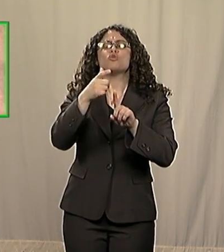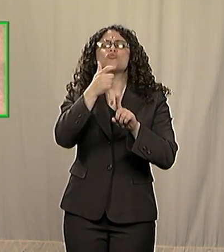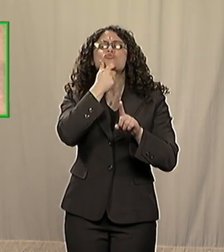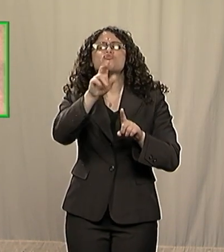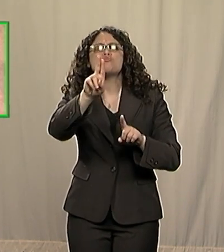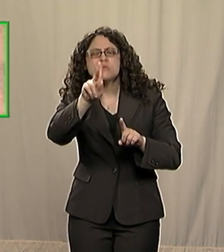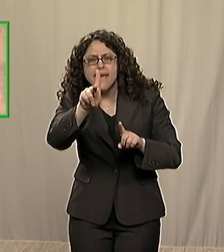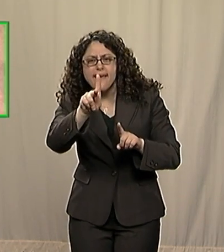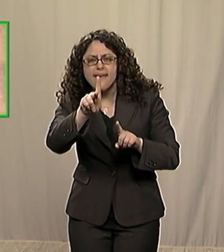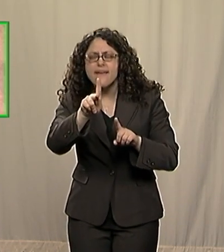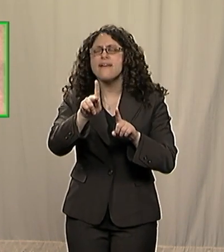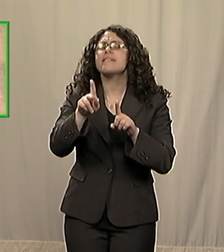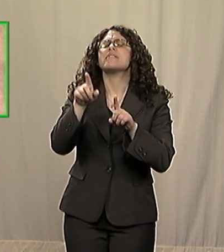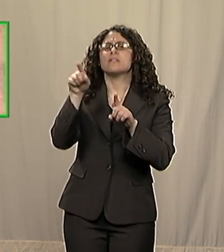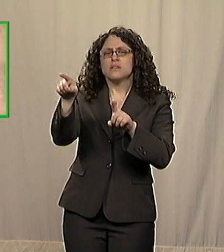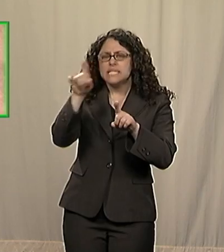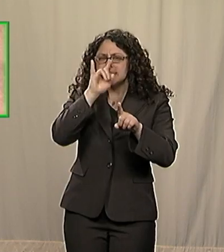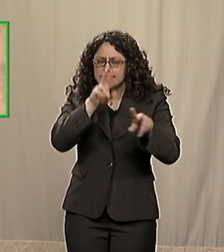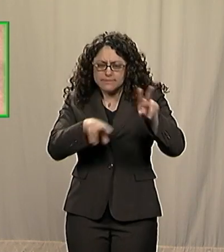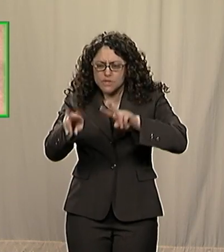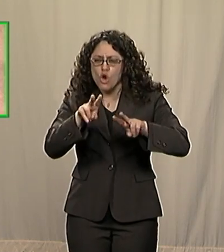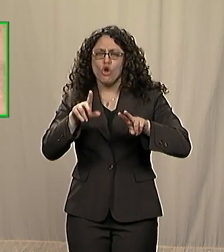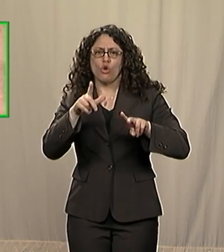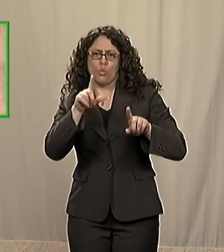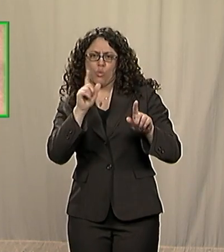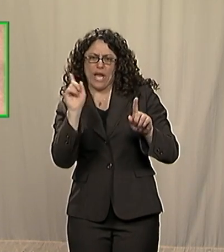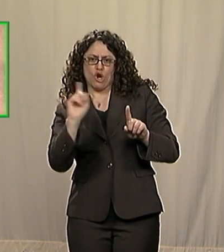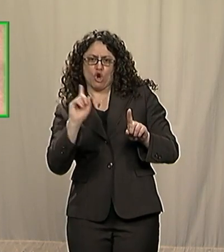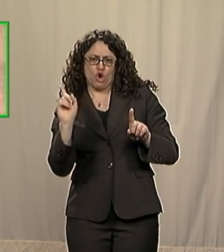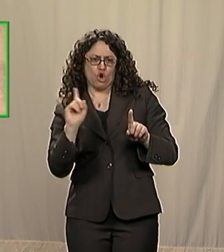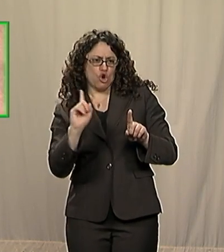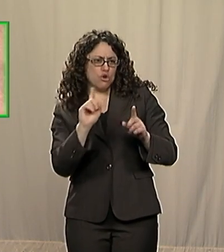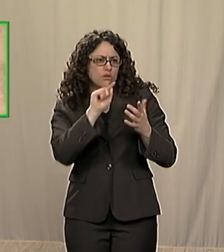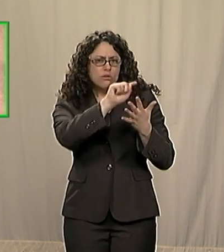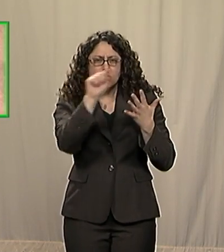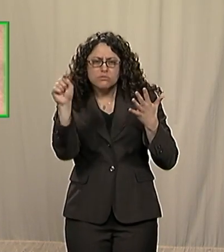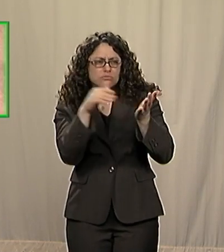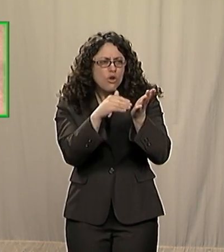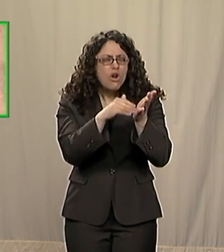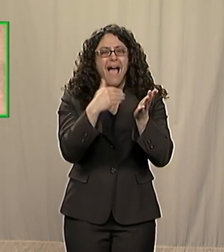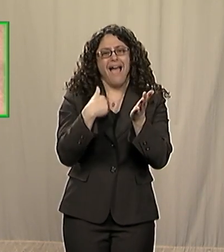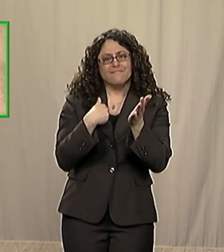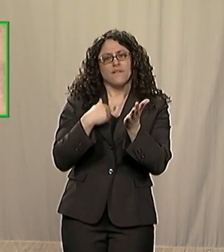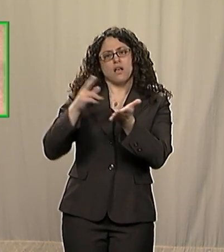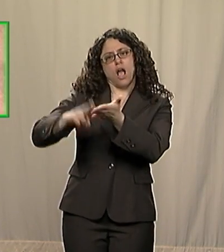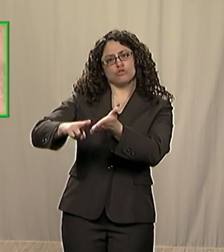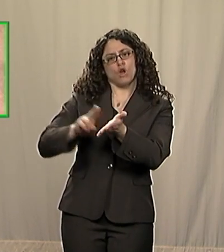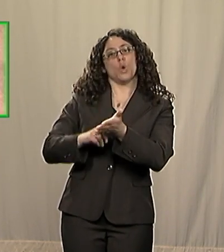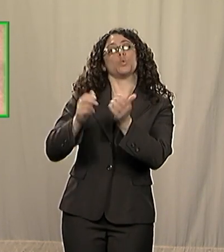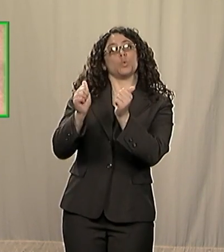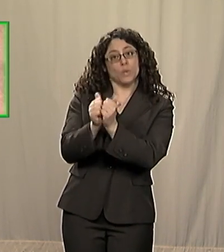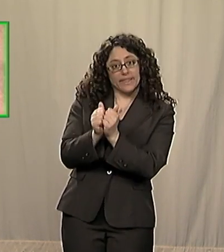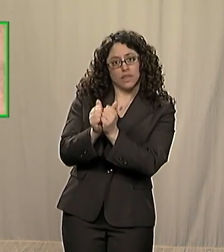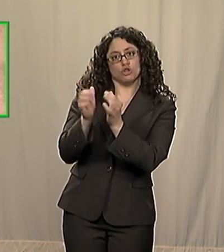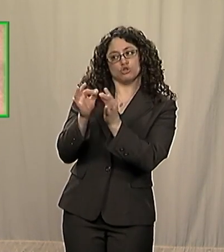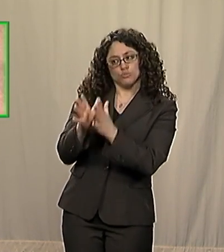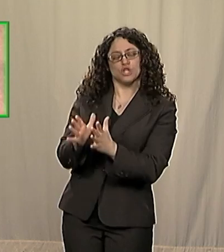she looked for those areas with contracted agreements with interpreting agencies to provide qualified interpreters to doctors appointments.